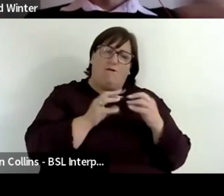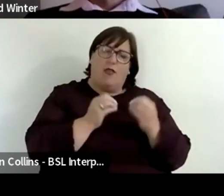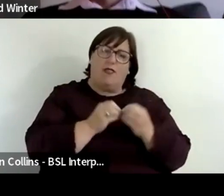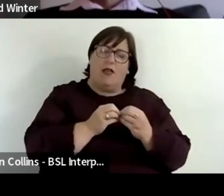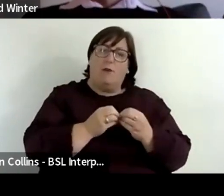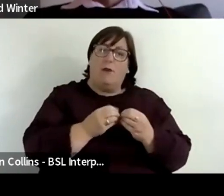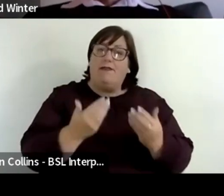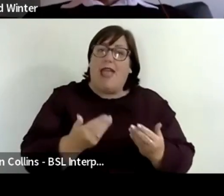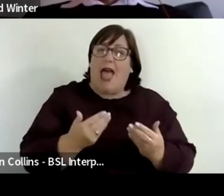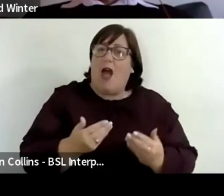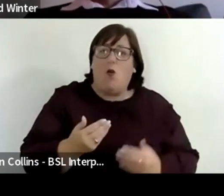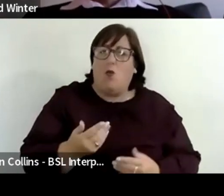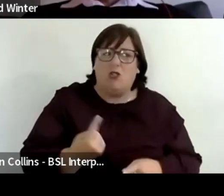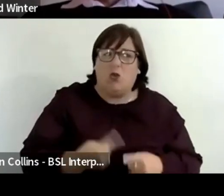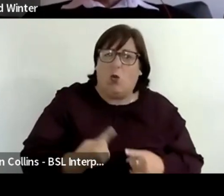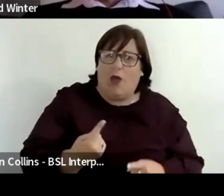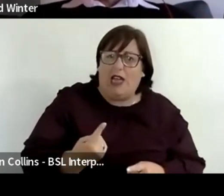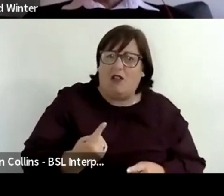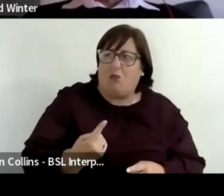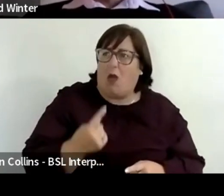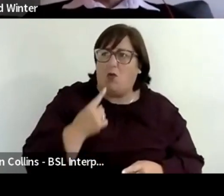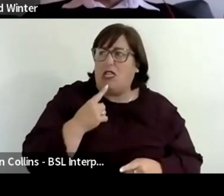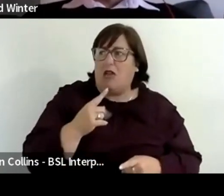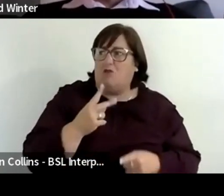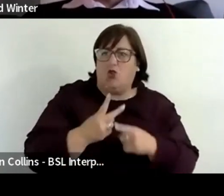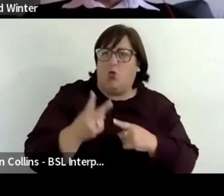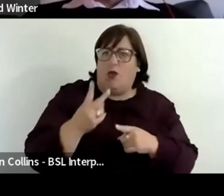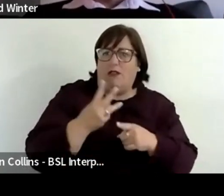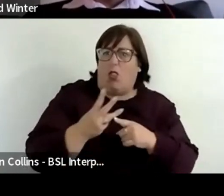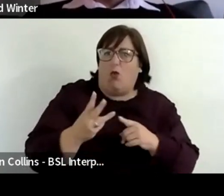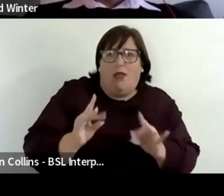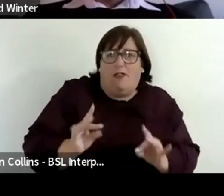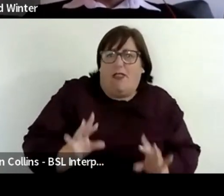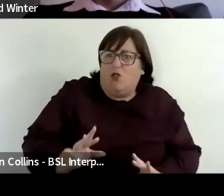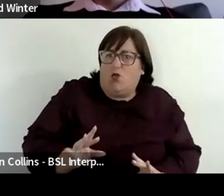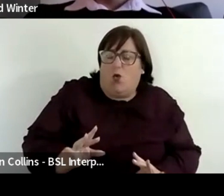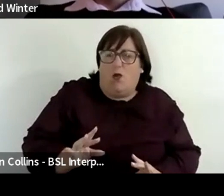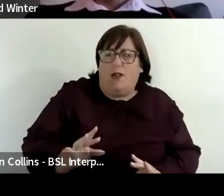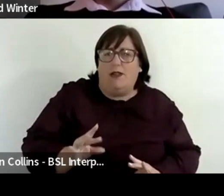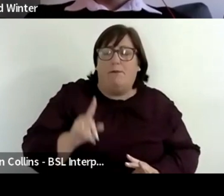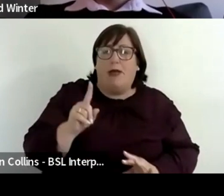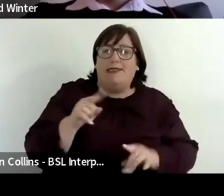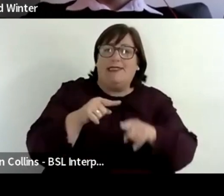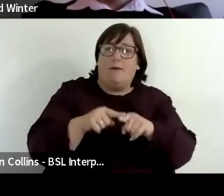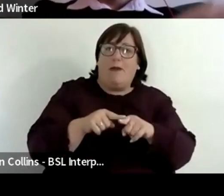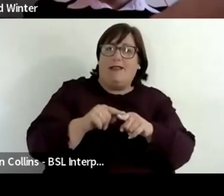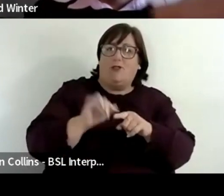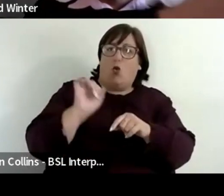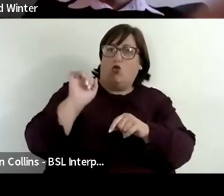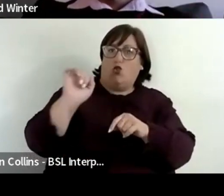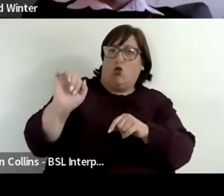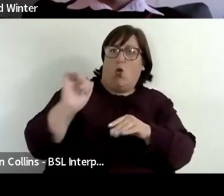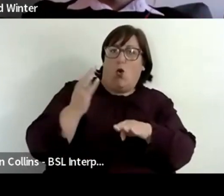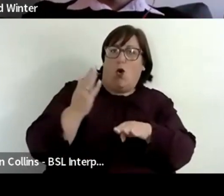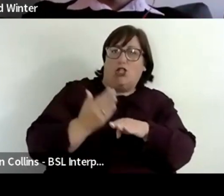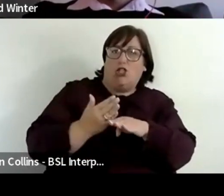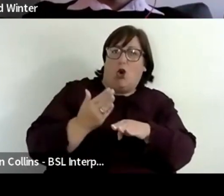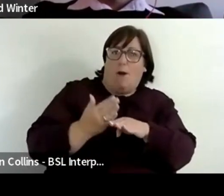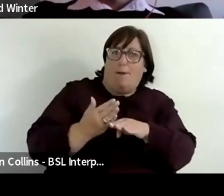Of course it would depend on the notice period of the individual. I've waited for the right person, six-to-eight weeks.